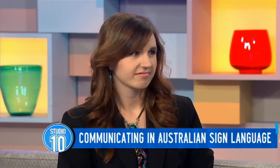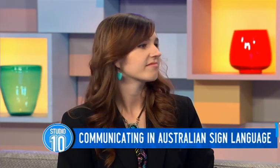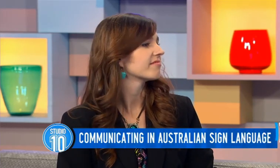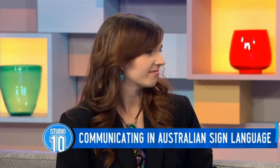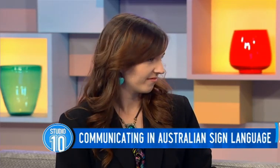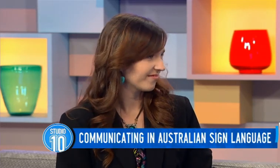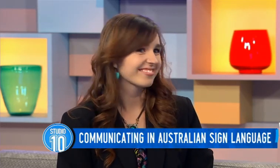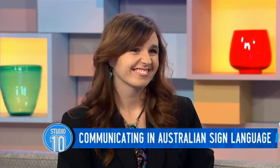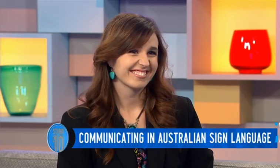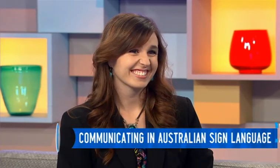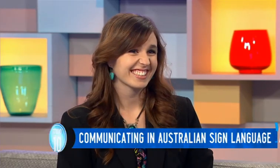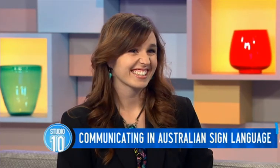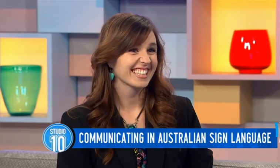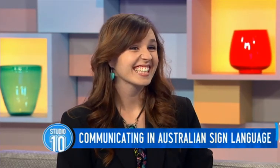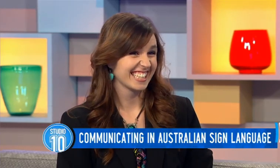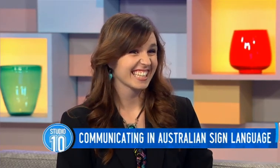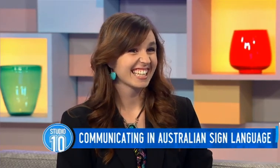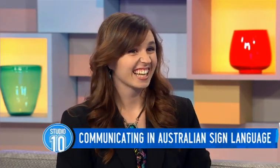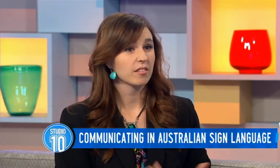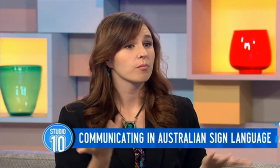the mindset instead of changing that the ears if you like.